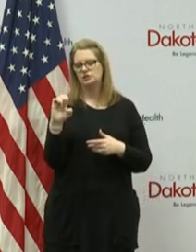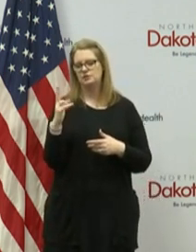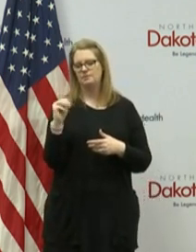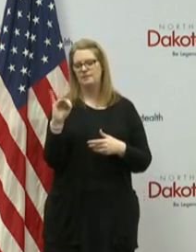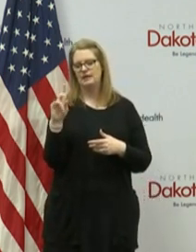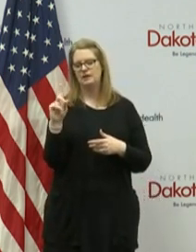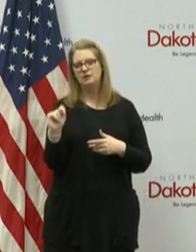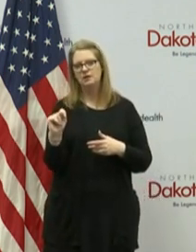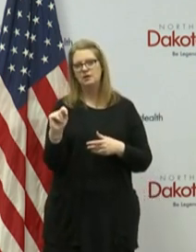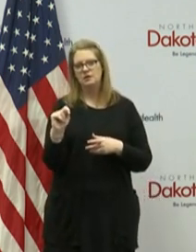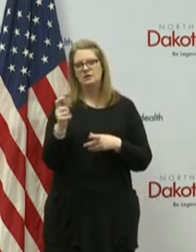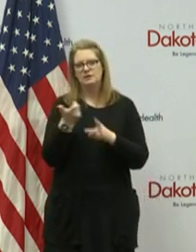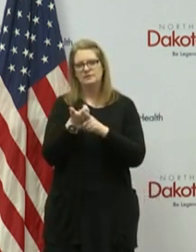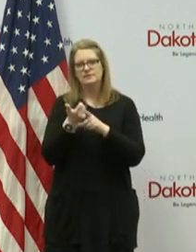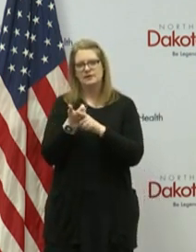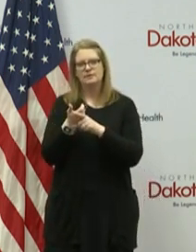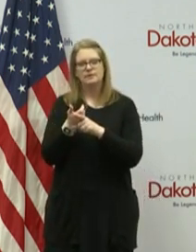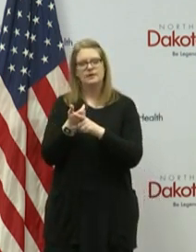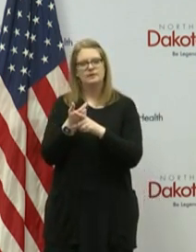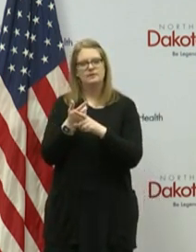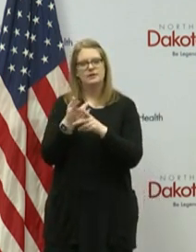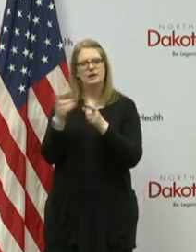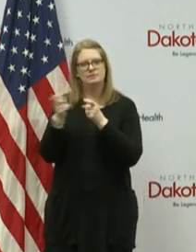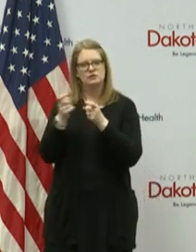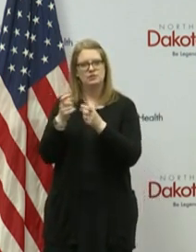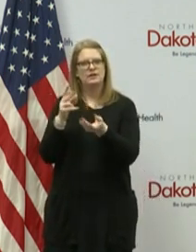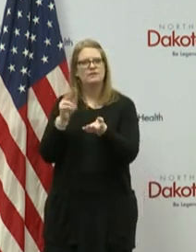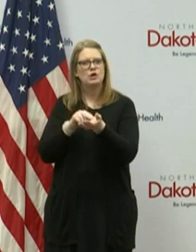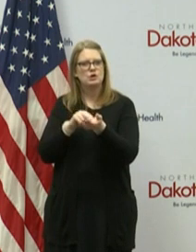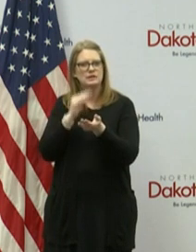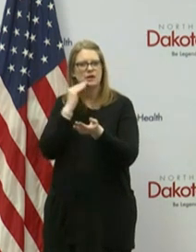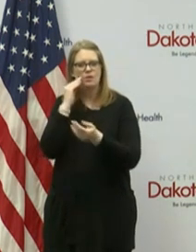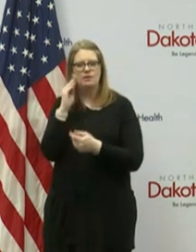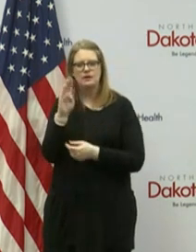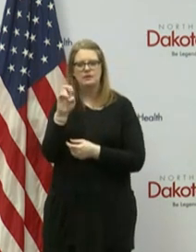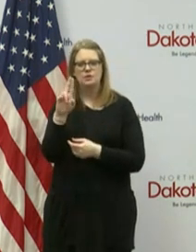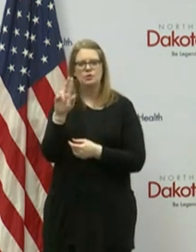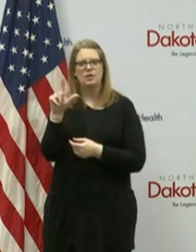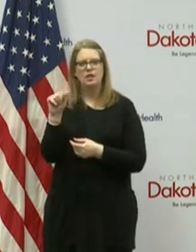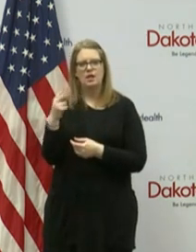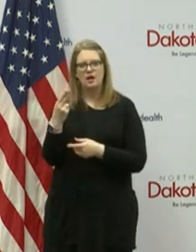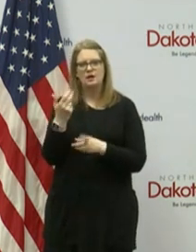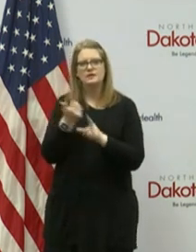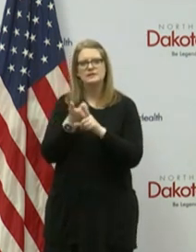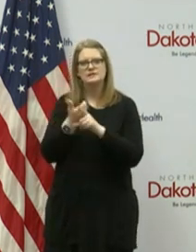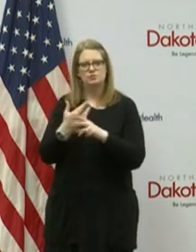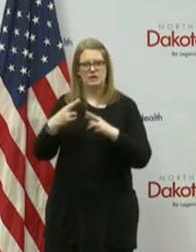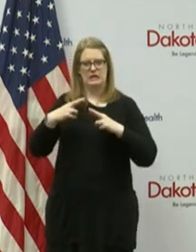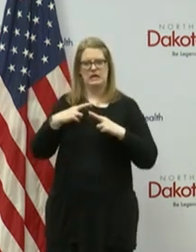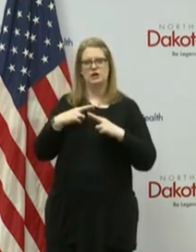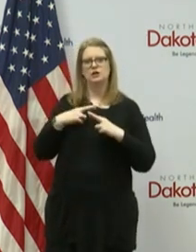ASSEMBLED A LEADERSHIP TEAM AND INCLUDES A NATIONAL GUARD, ROSEANN SCHMIDT WHO WAS